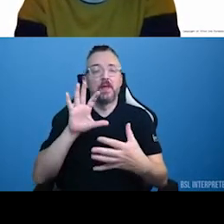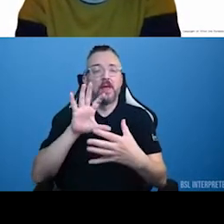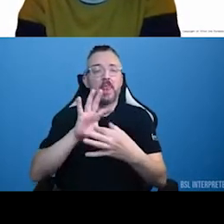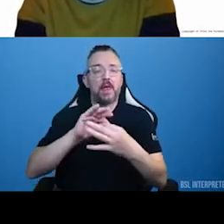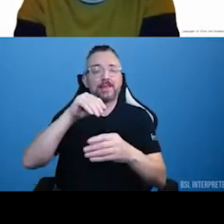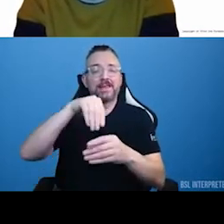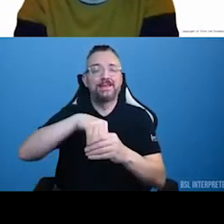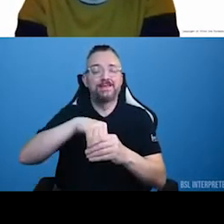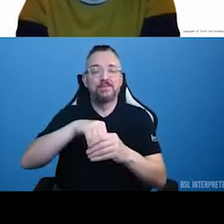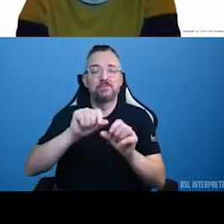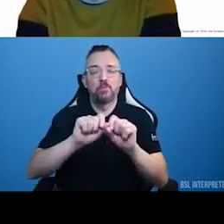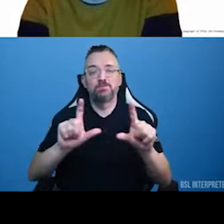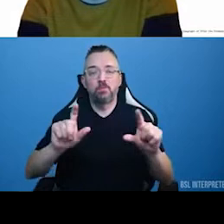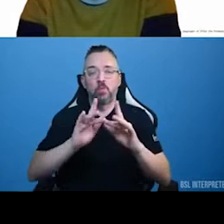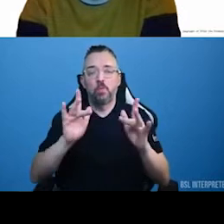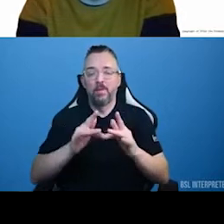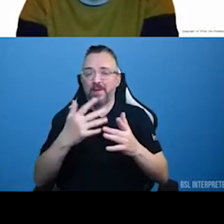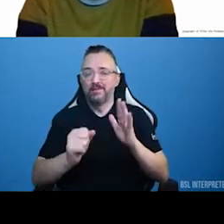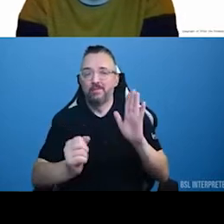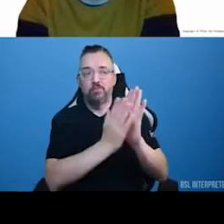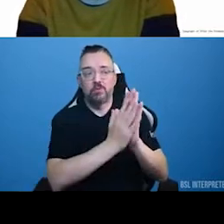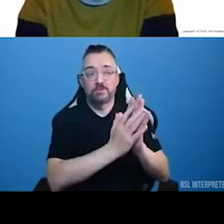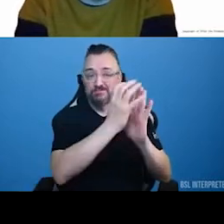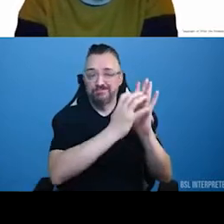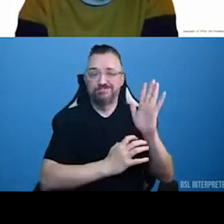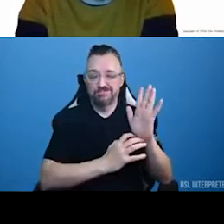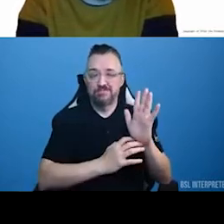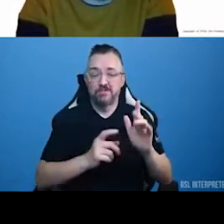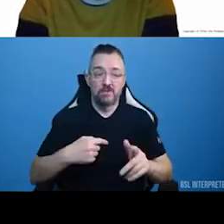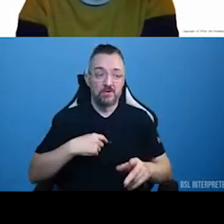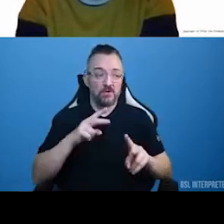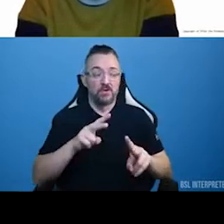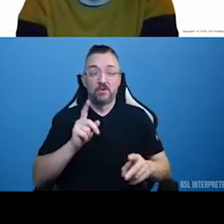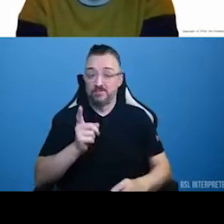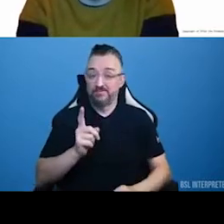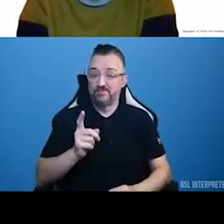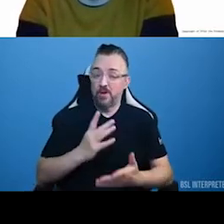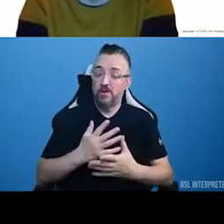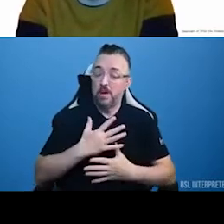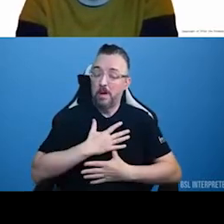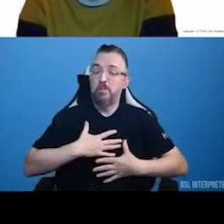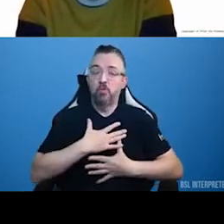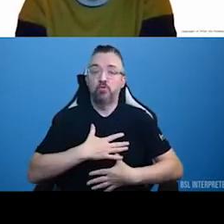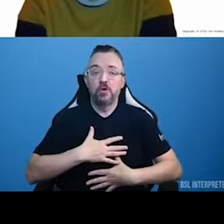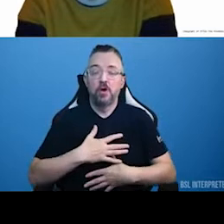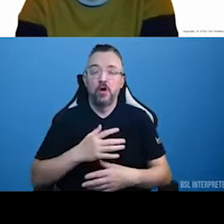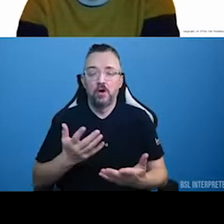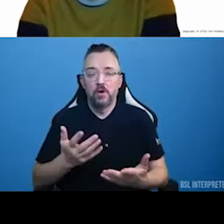for us as After the Pandemic, was a really kind of emotional piece to get, because it was effectively describing